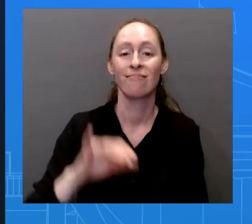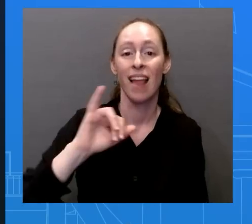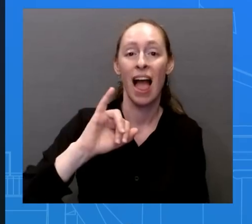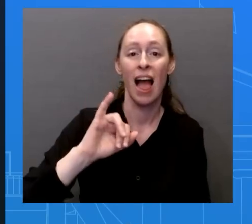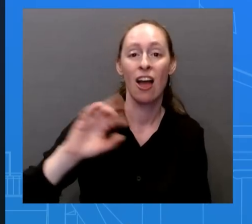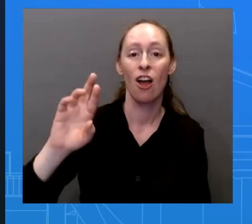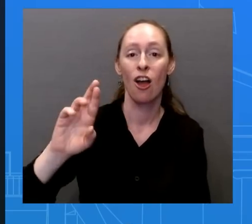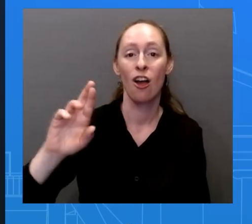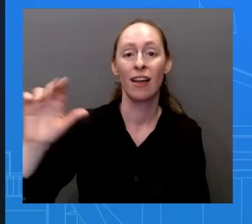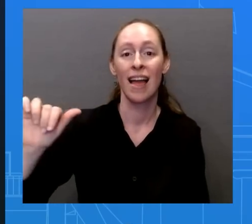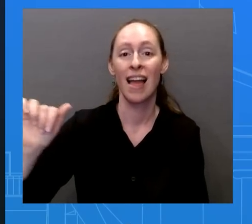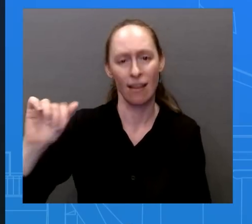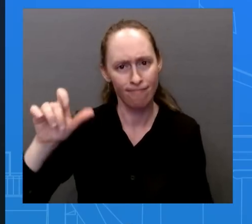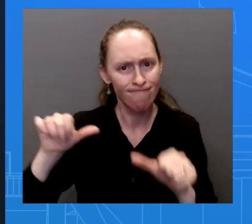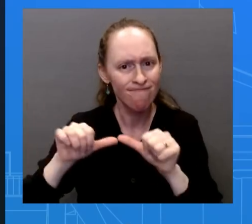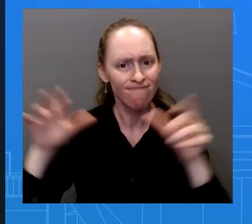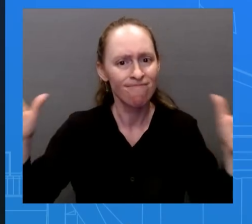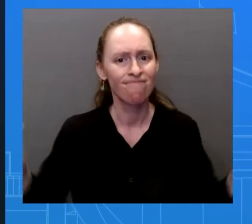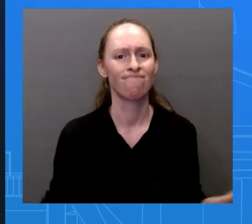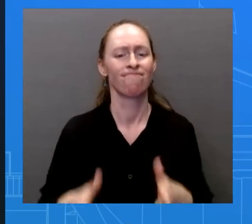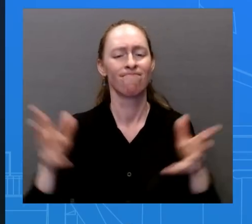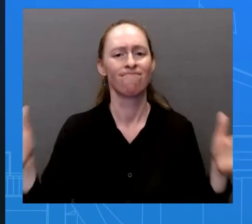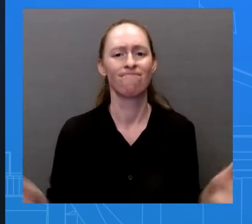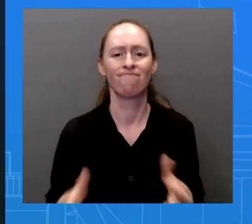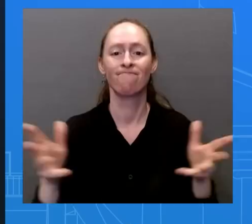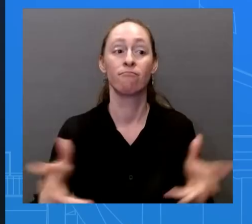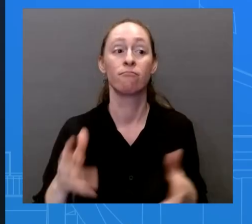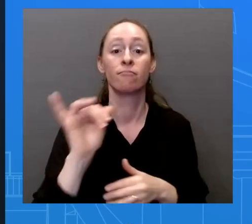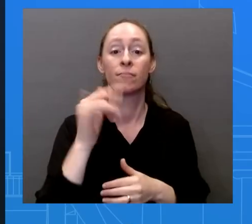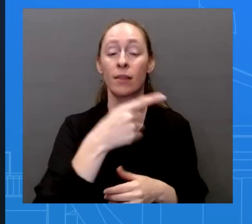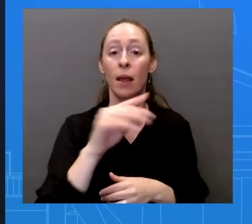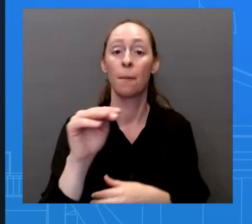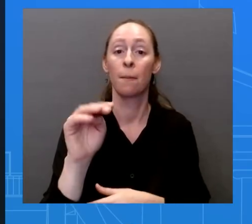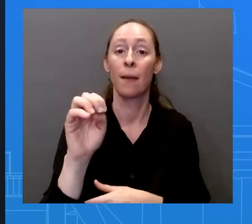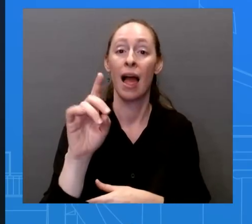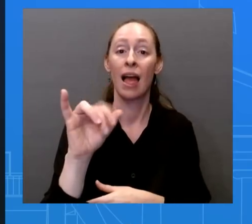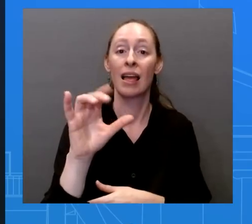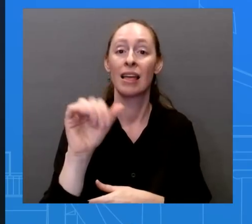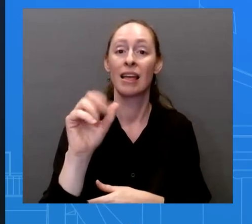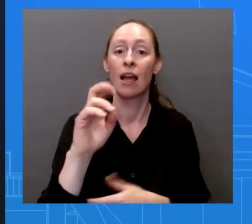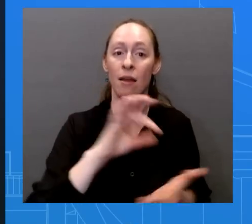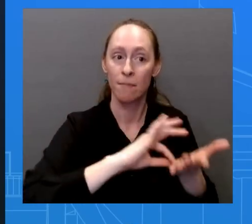It's going to help energy costs. That's what you're going to hear the President talking about. He's going to talk about the CHIPS Act.